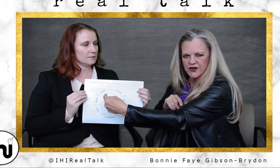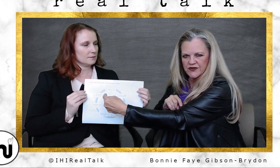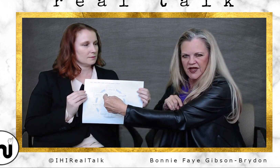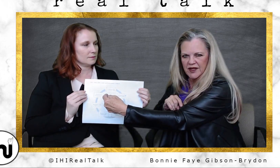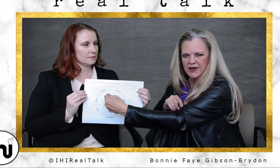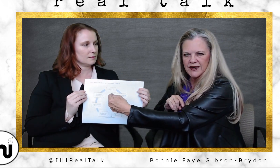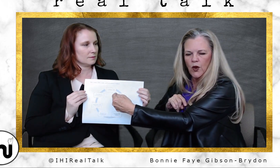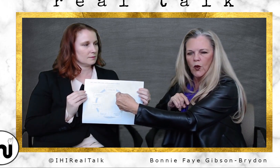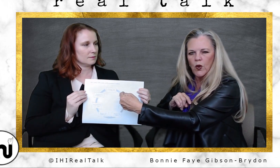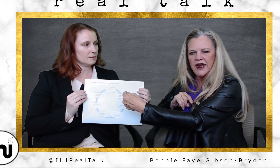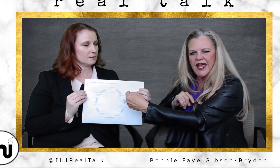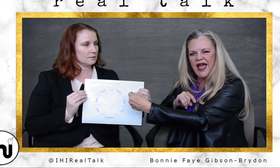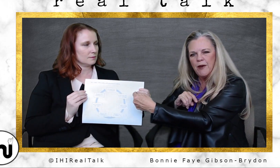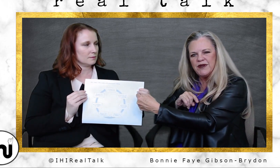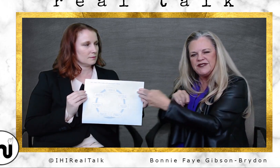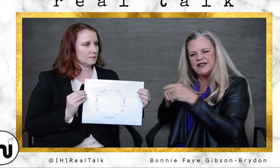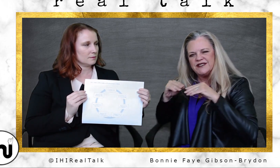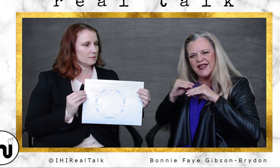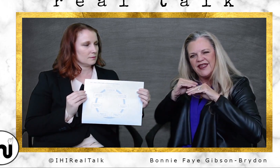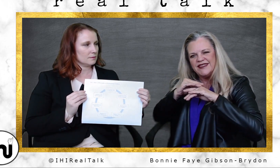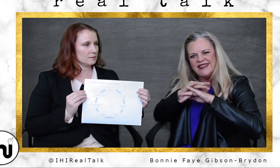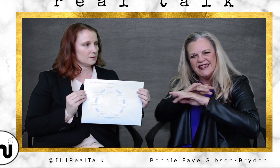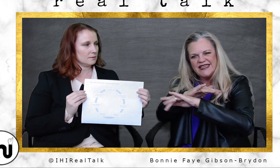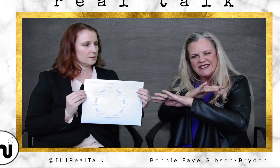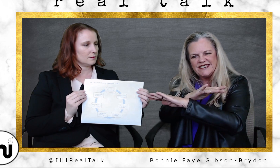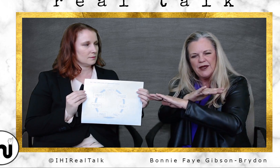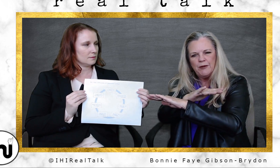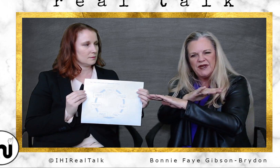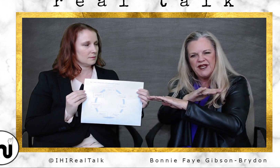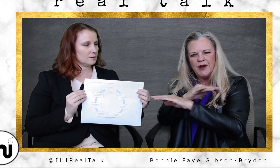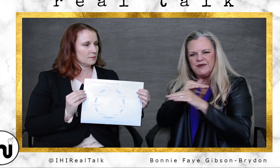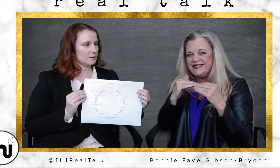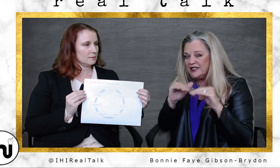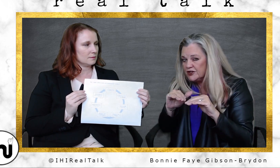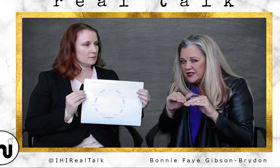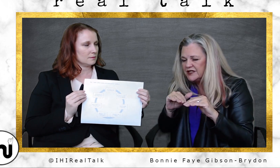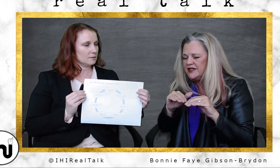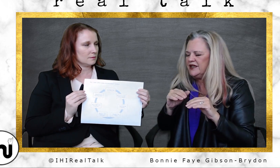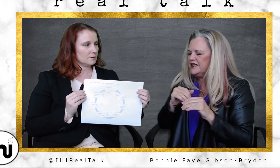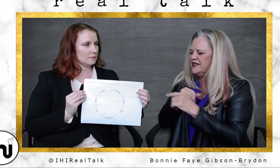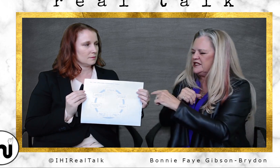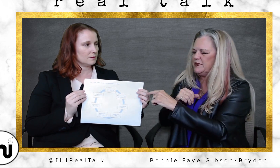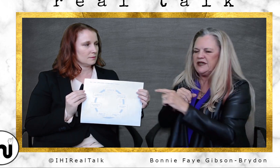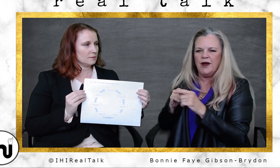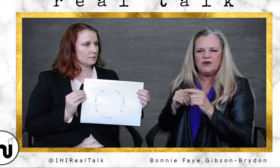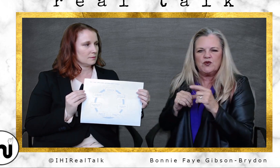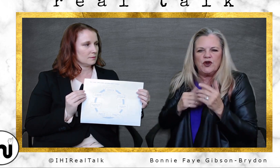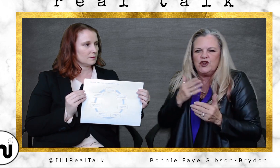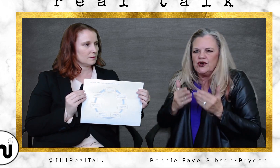Development, what happens is this becomes stilted. This becomes where you're not